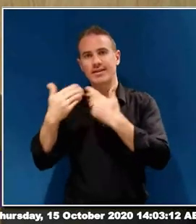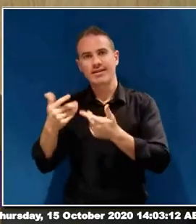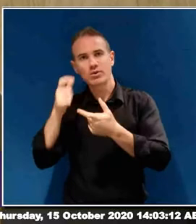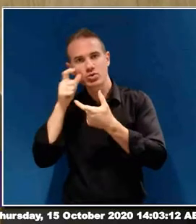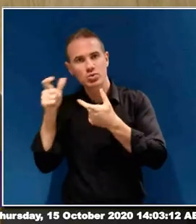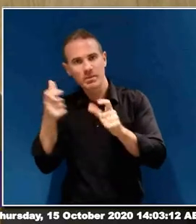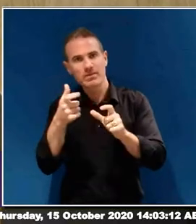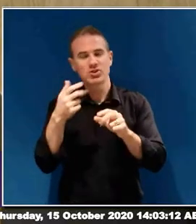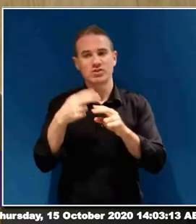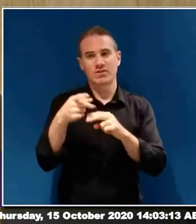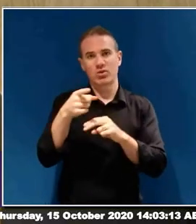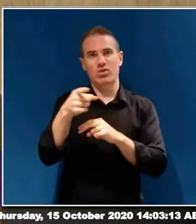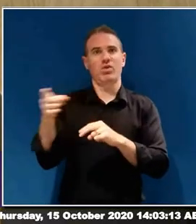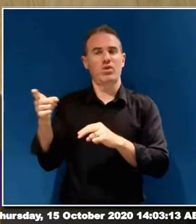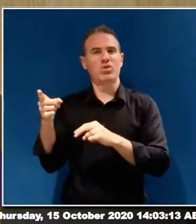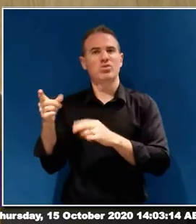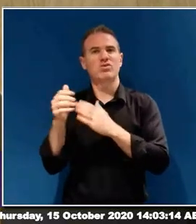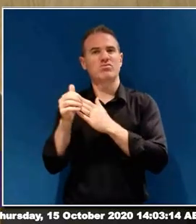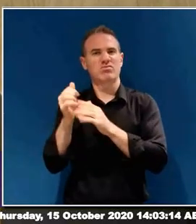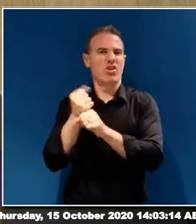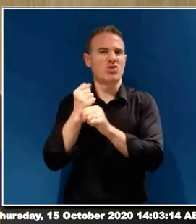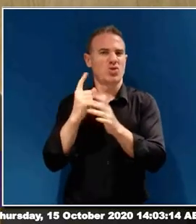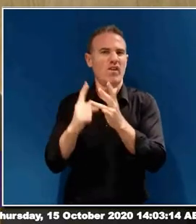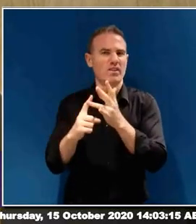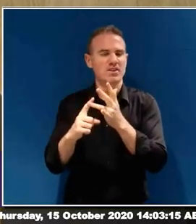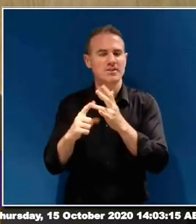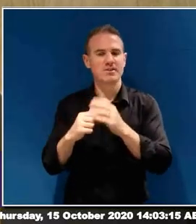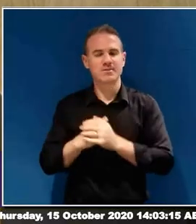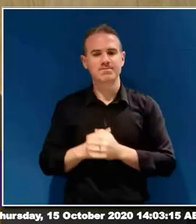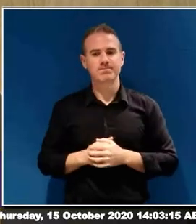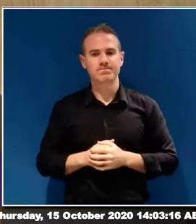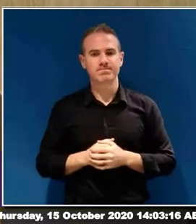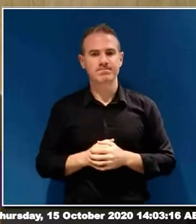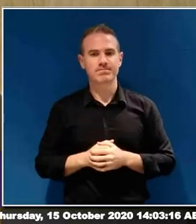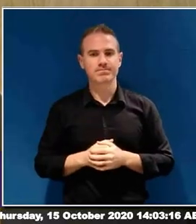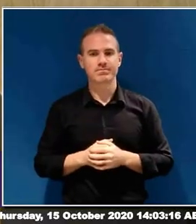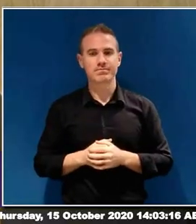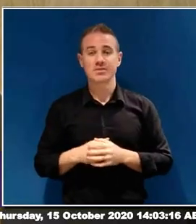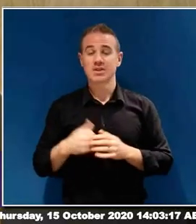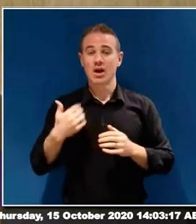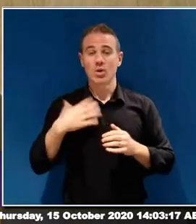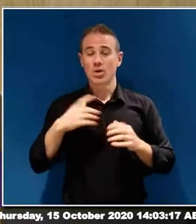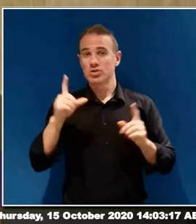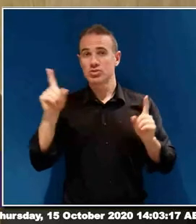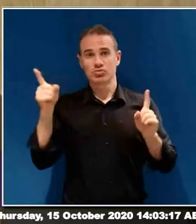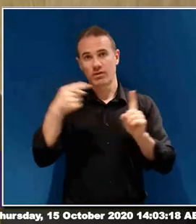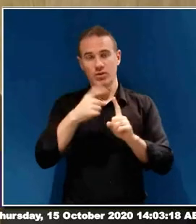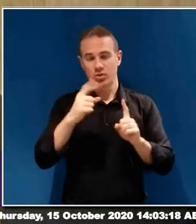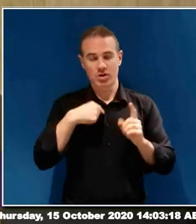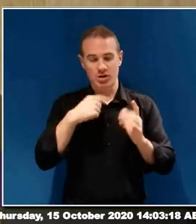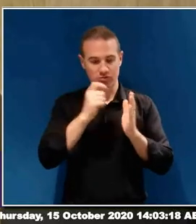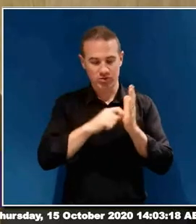to what I've written because there's so much in the role. Can I assist a little with that?